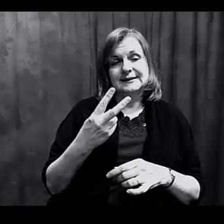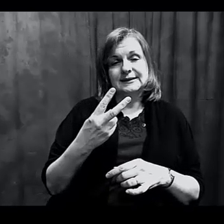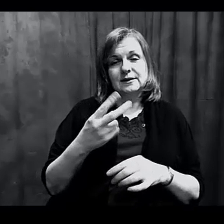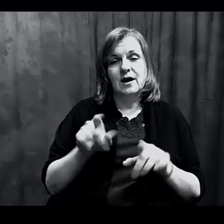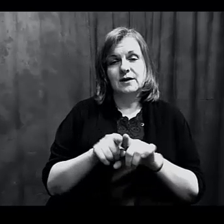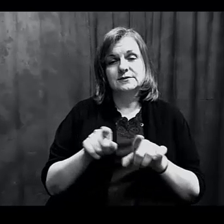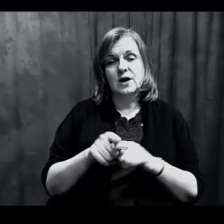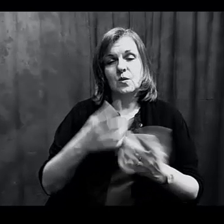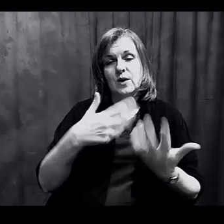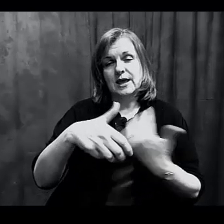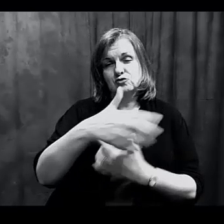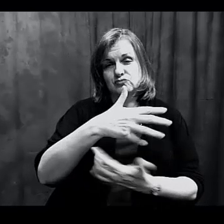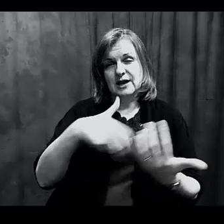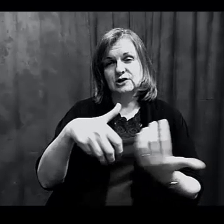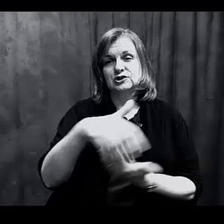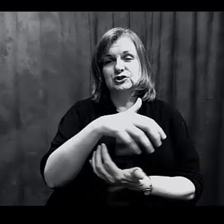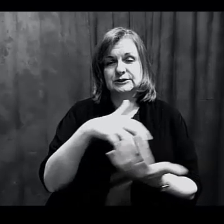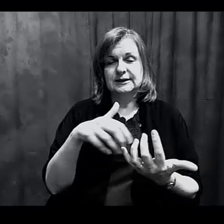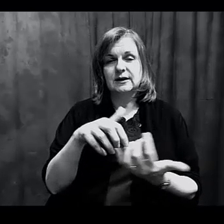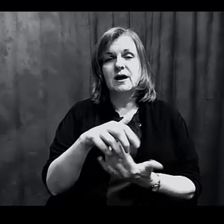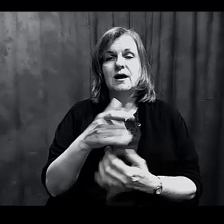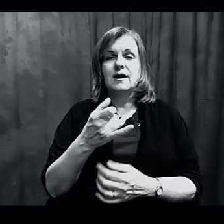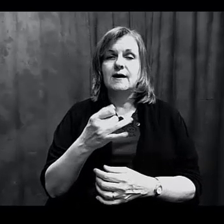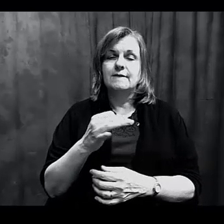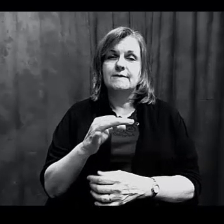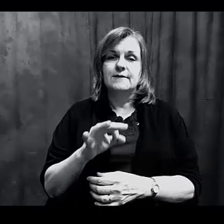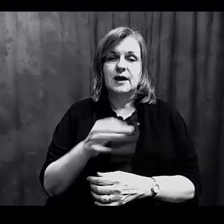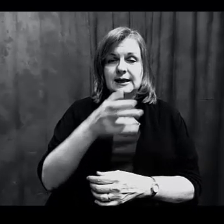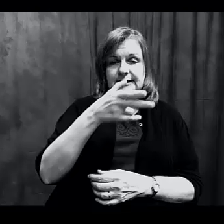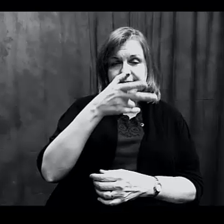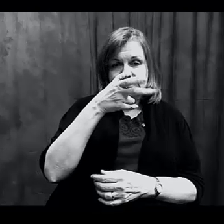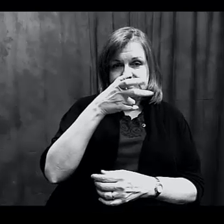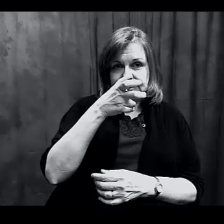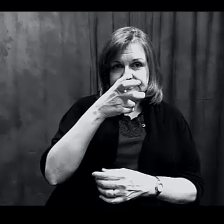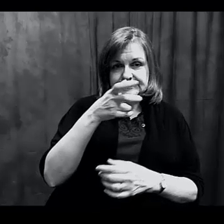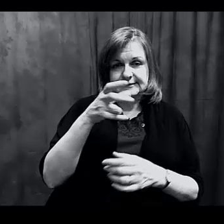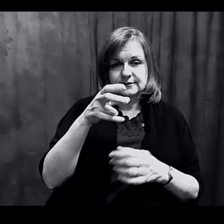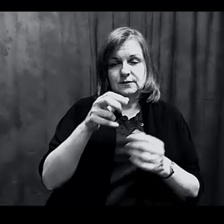bugs on this planet!! there are 200 million bugs for every person on the planet!!